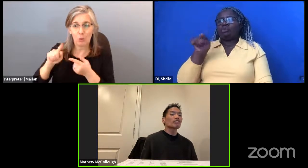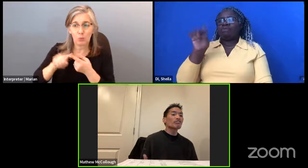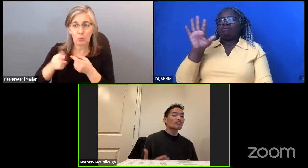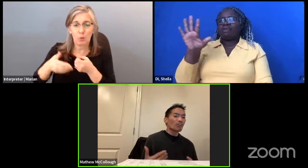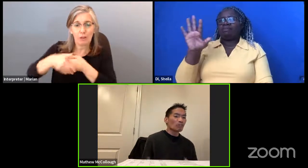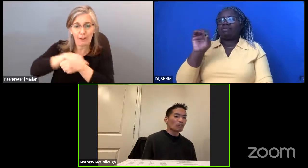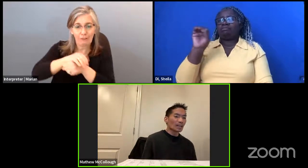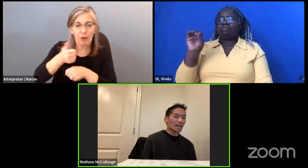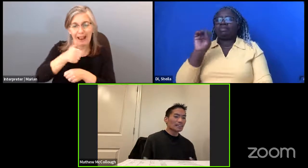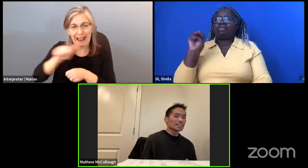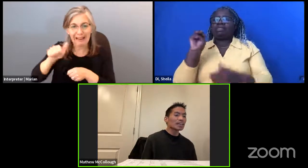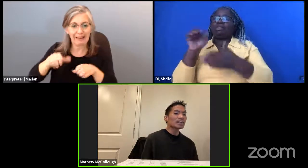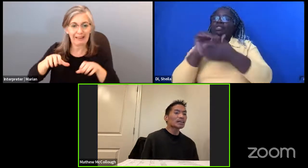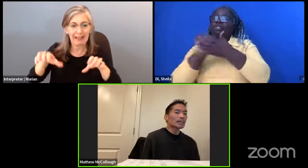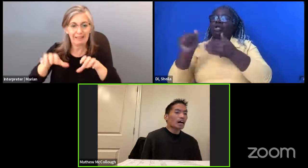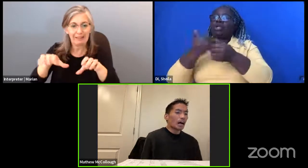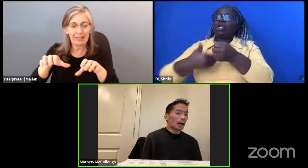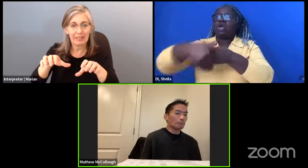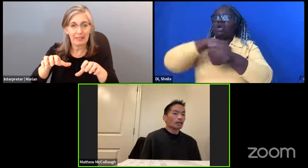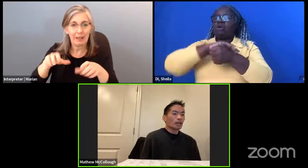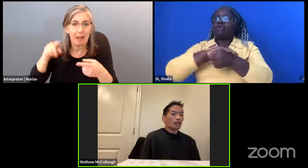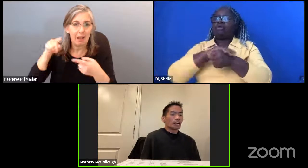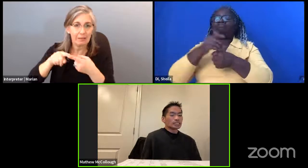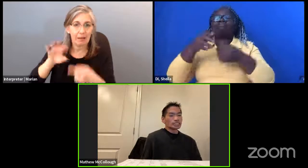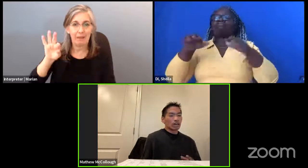through February 18th.